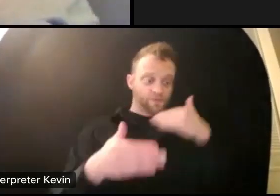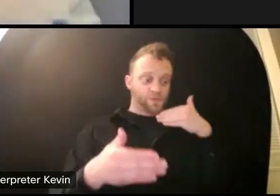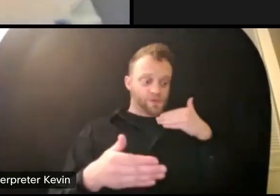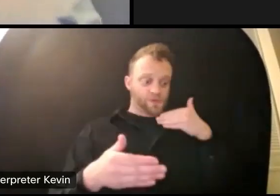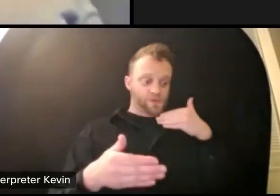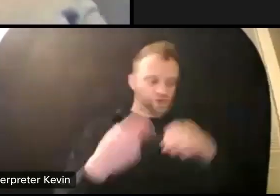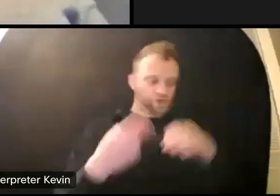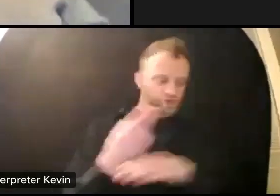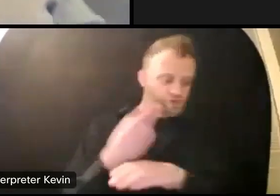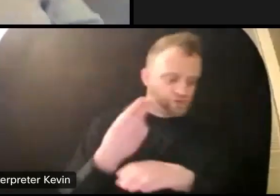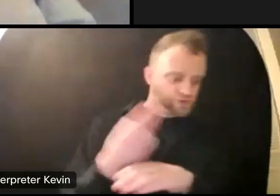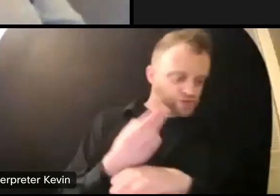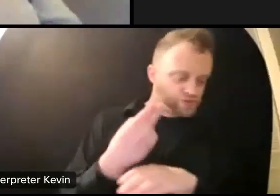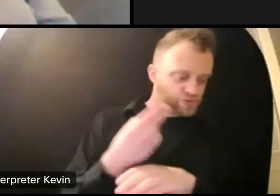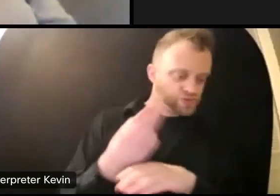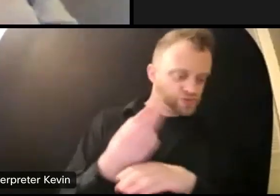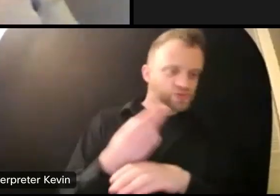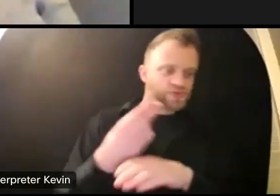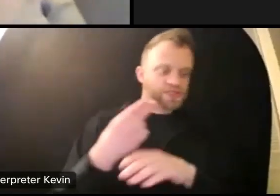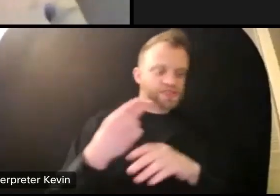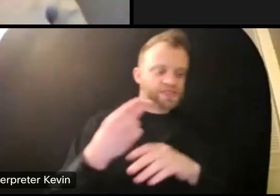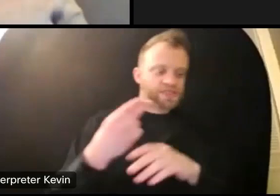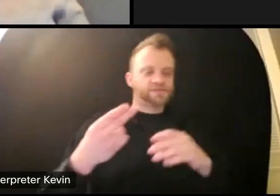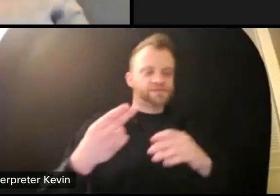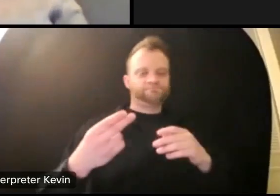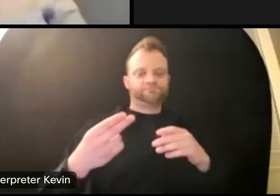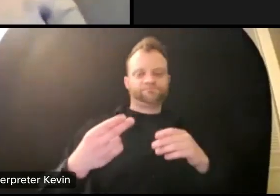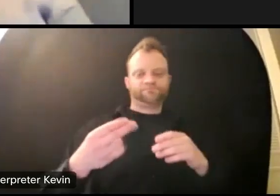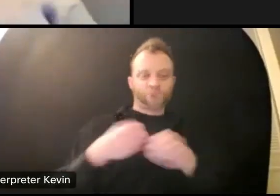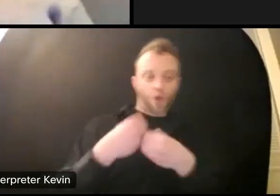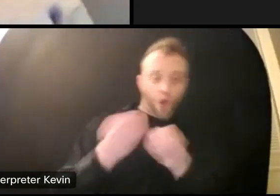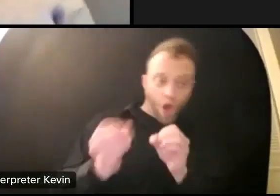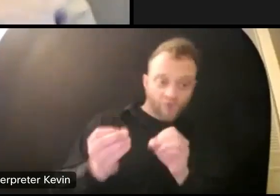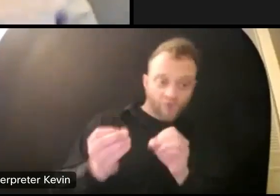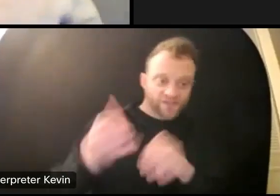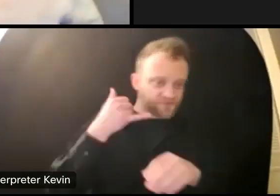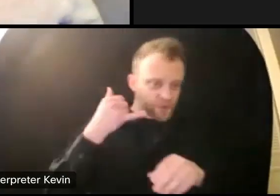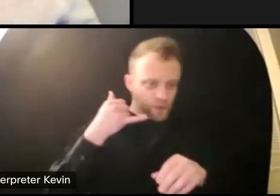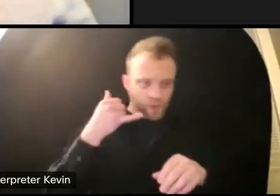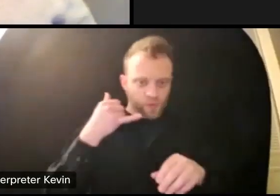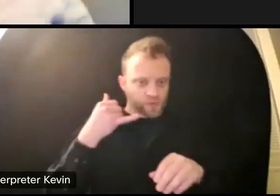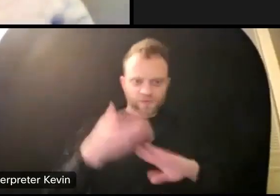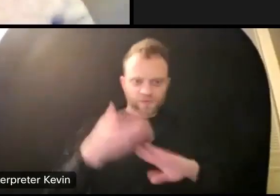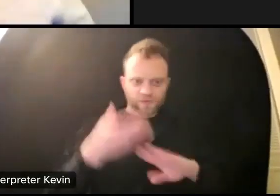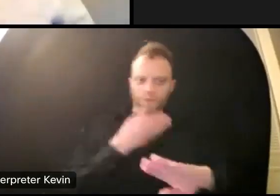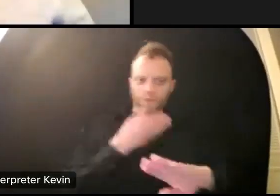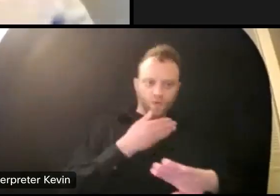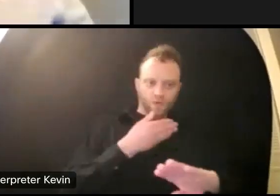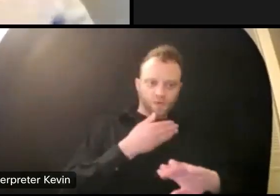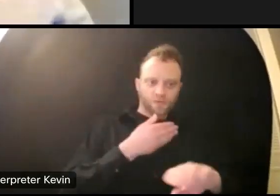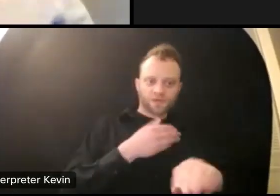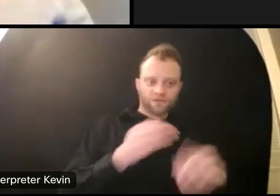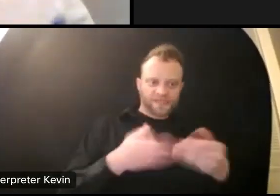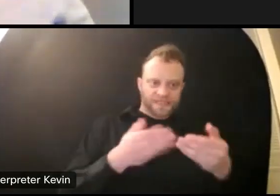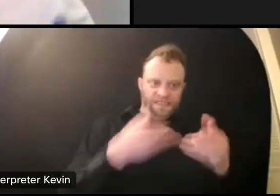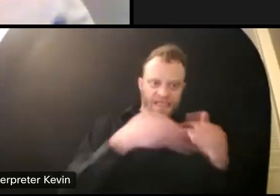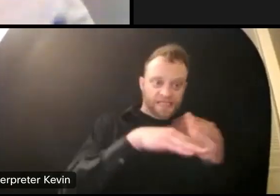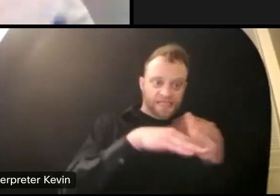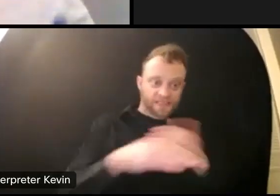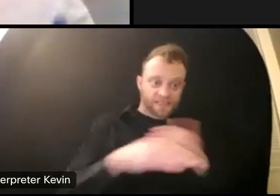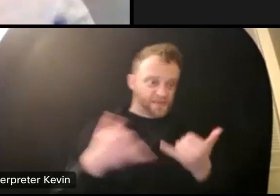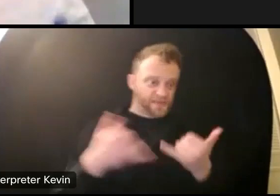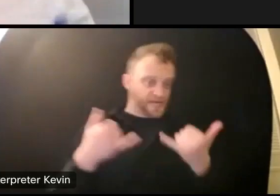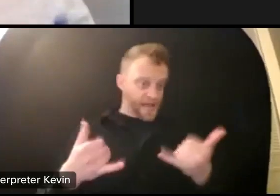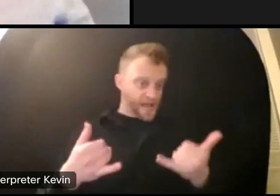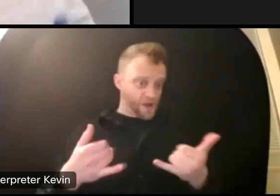cell phones, their office phones, whatever phones they have access to. So is there a suggestion that